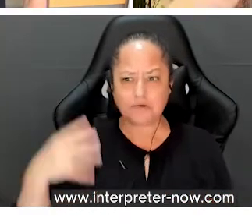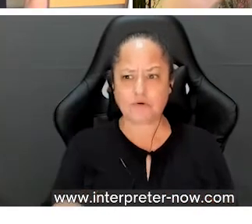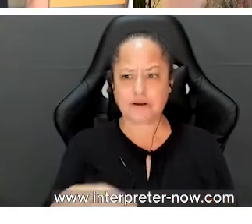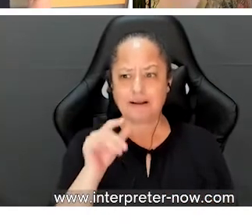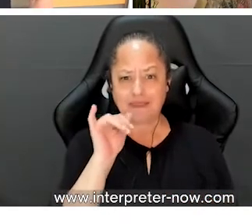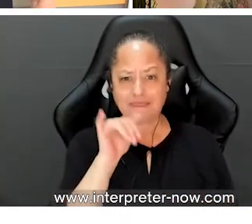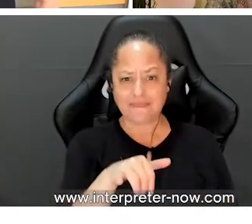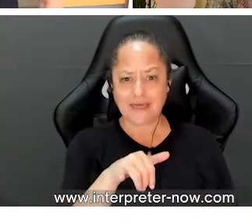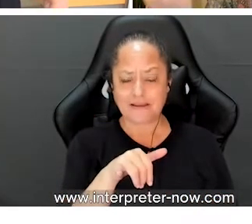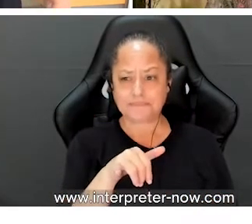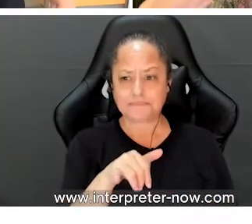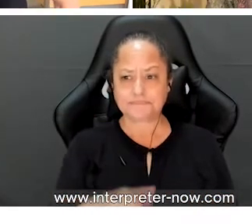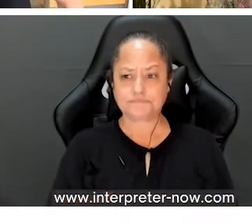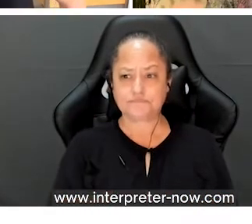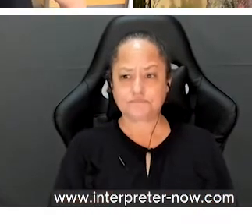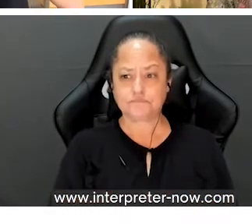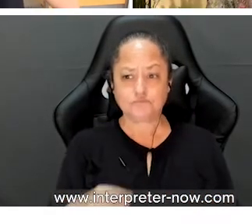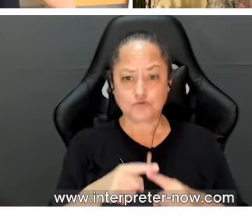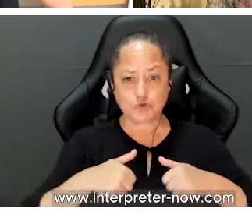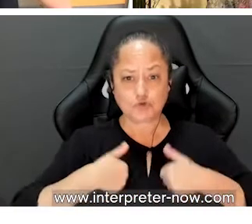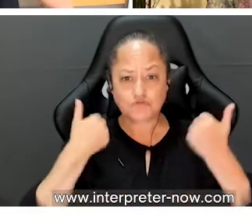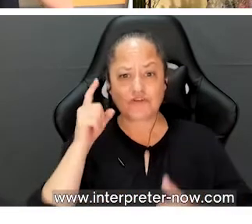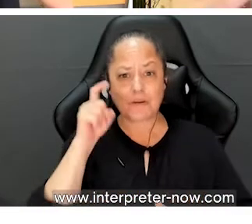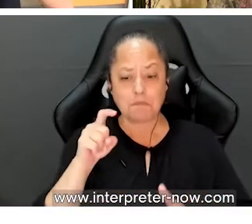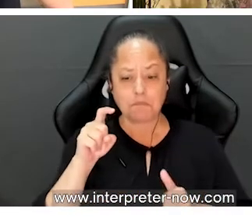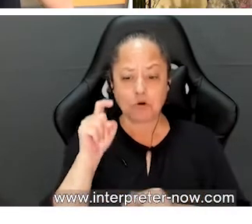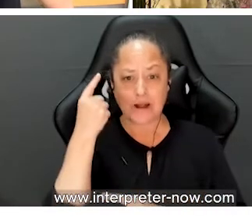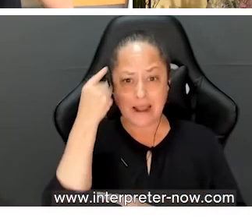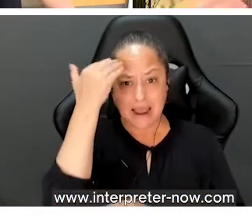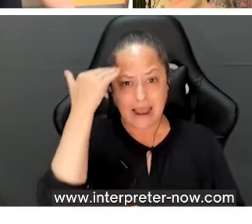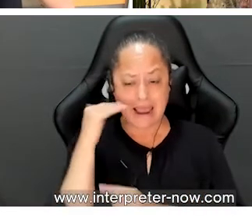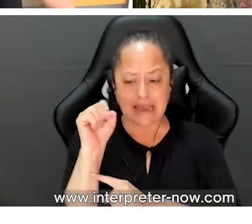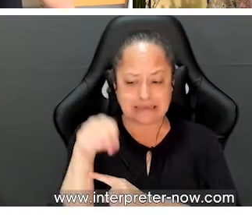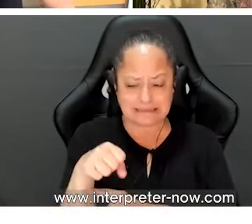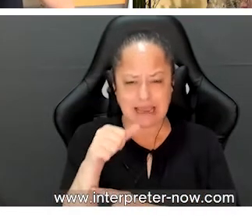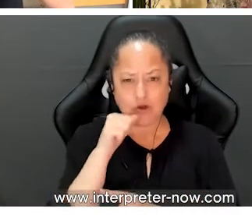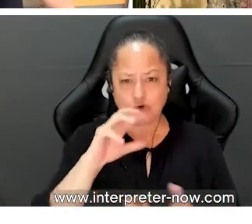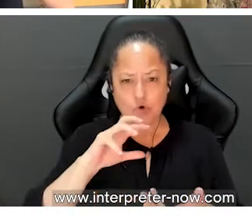that to survive, you must put your head down, don't create waves, don't ask for anything